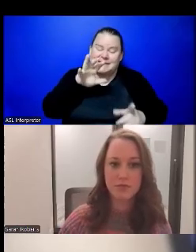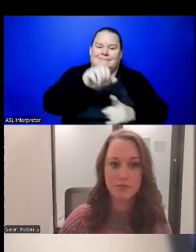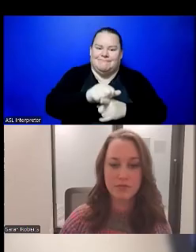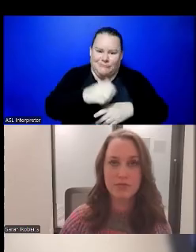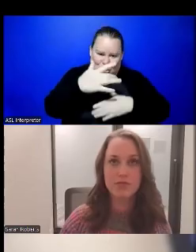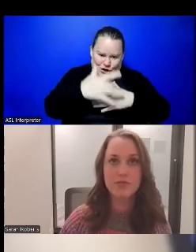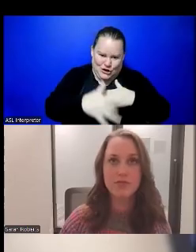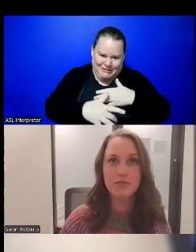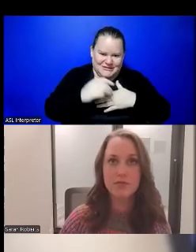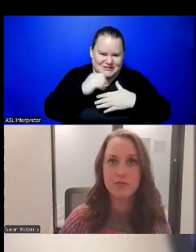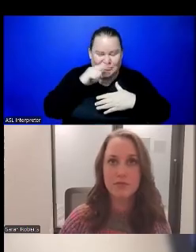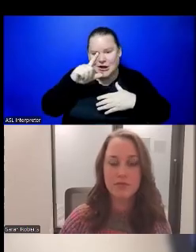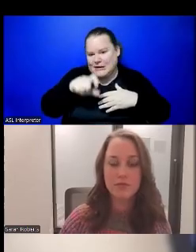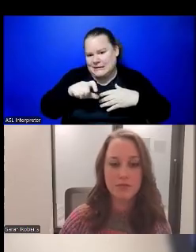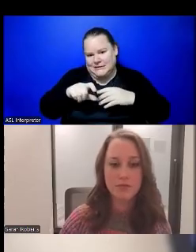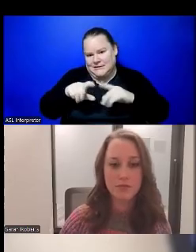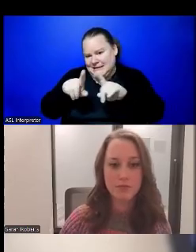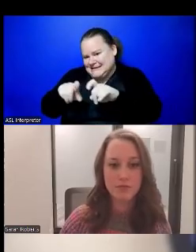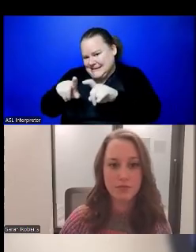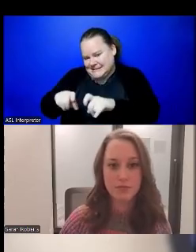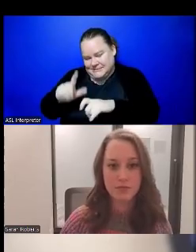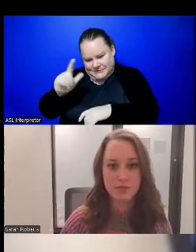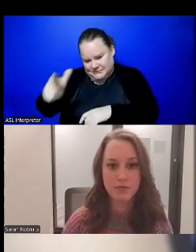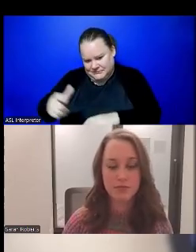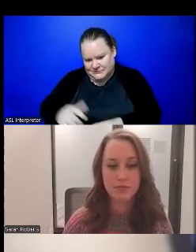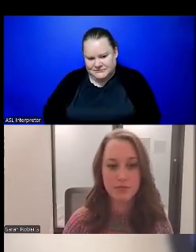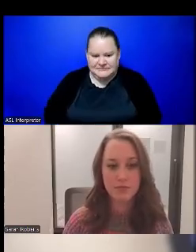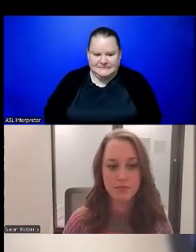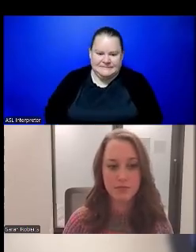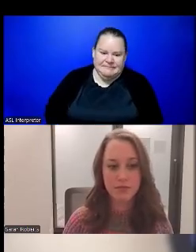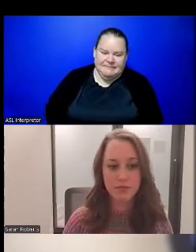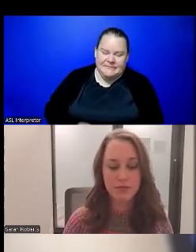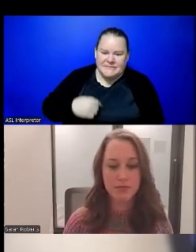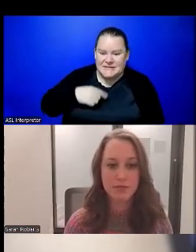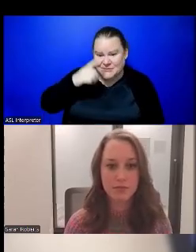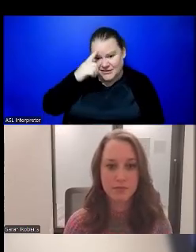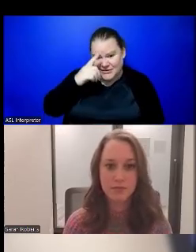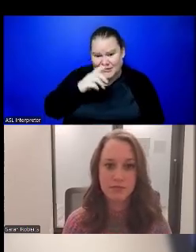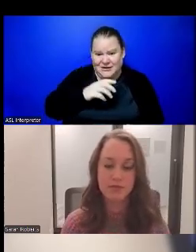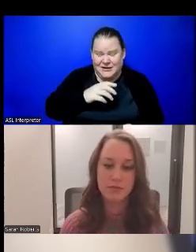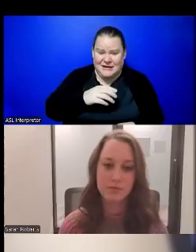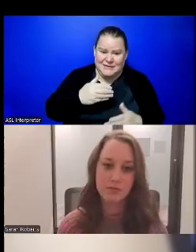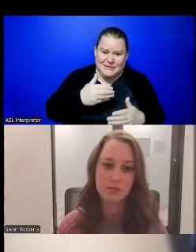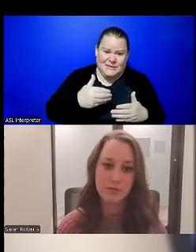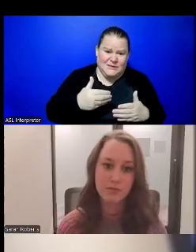this profound hypotonia and difficulty feeding. So I think at that age, those are really the main features that we're